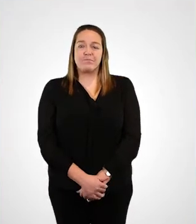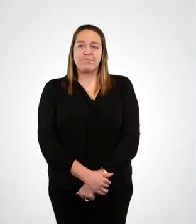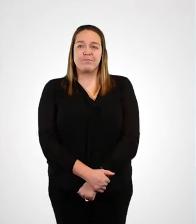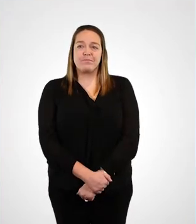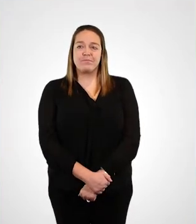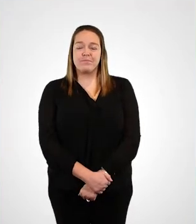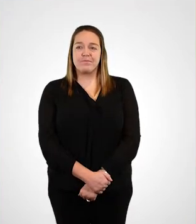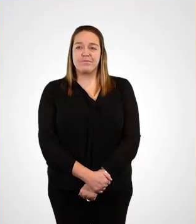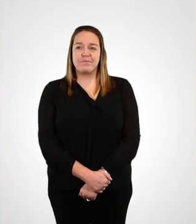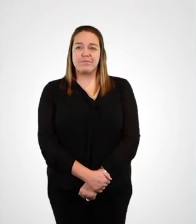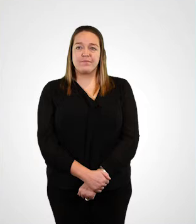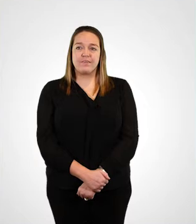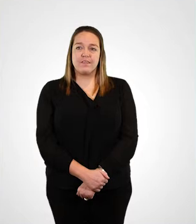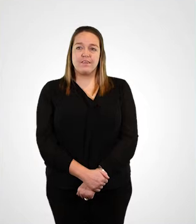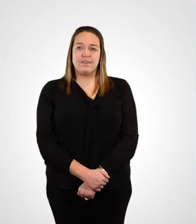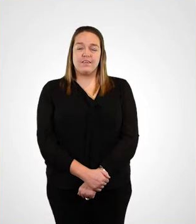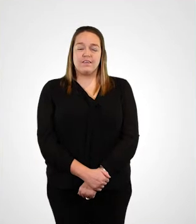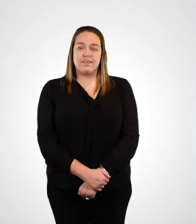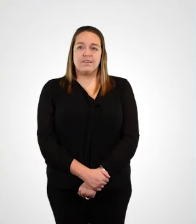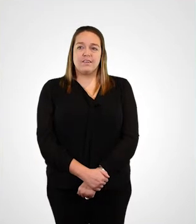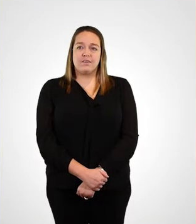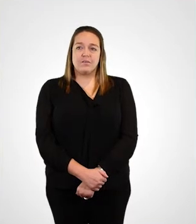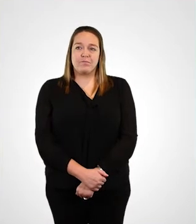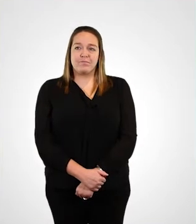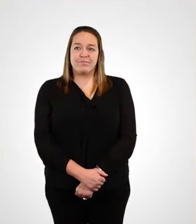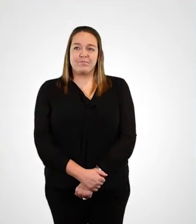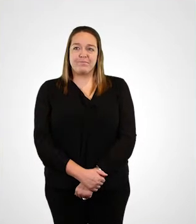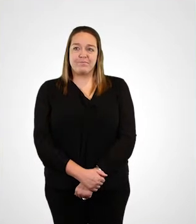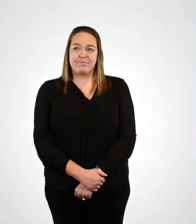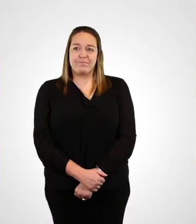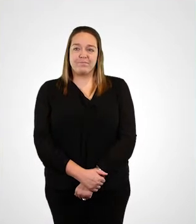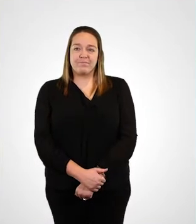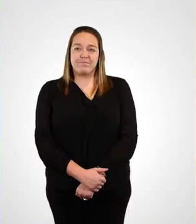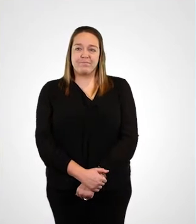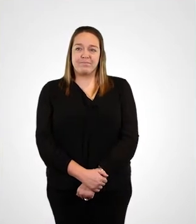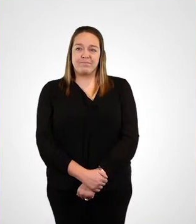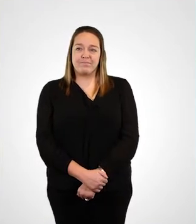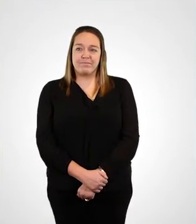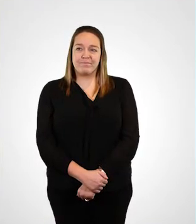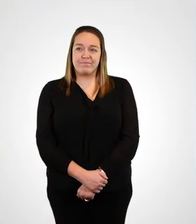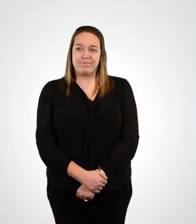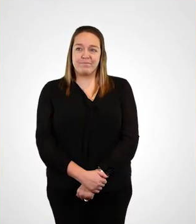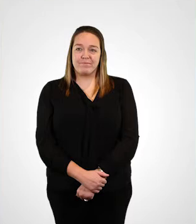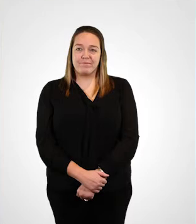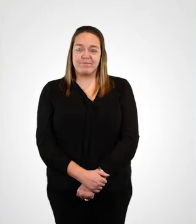I like those a lot. They're fancy. Thank you, thank you, I like them too. Me too. You too.